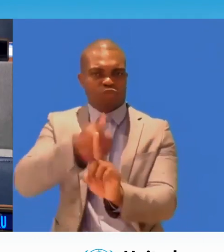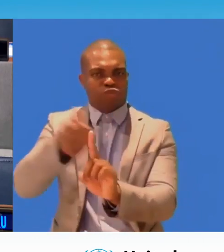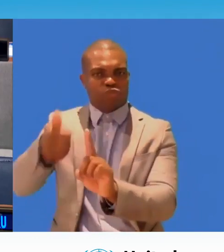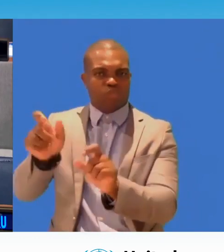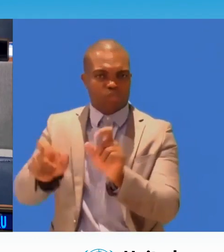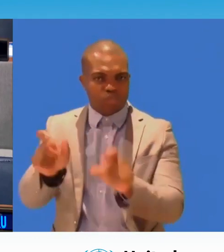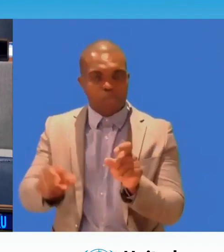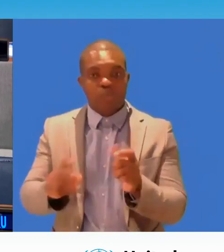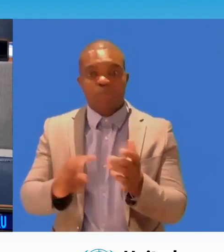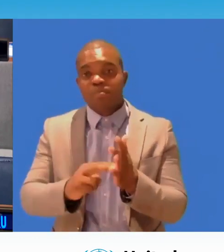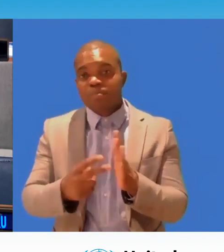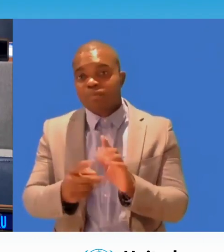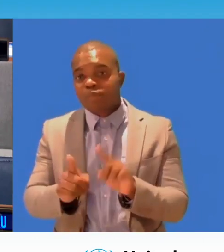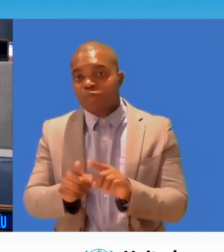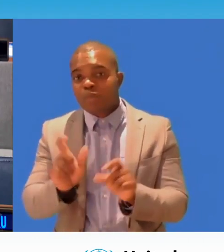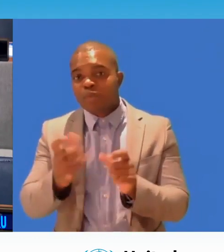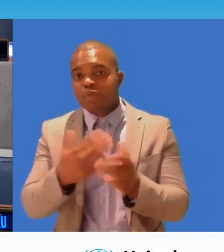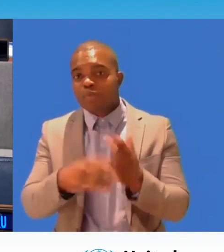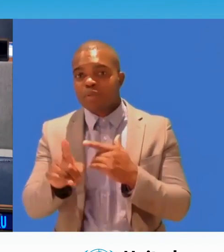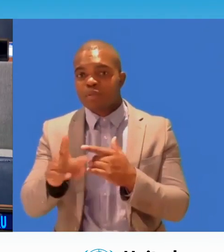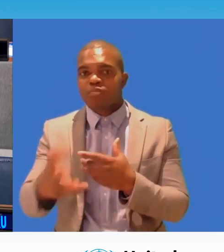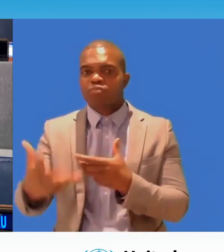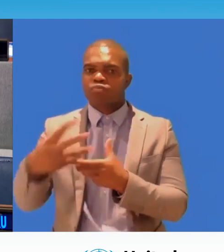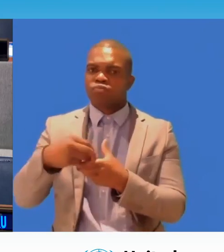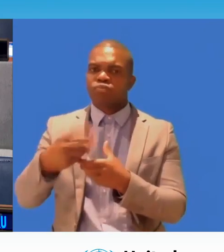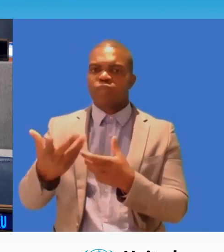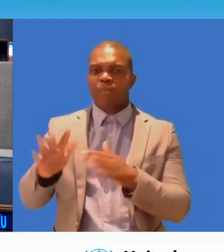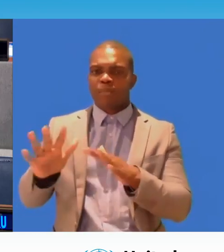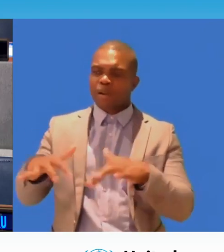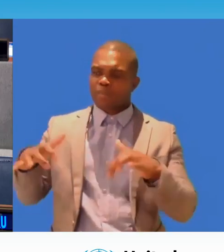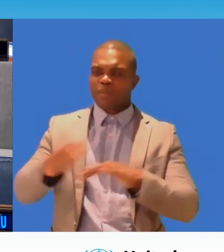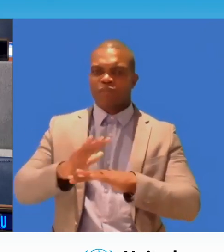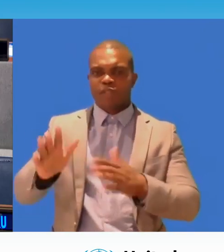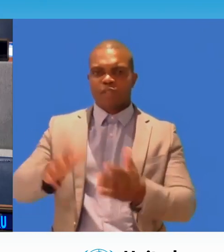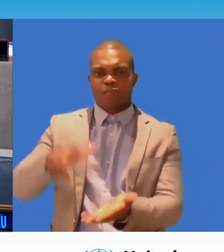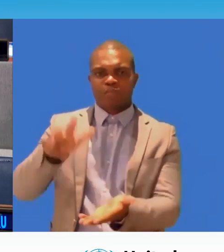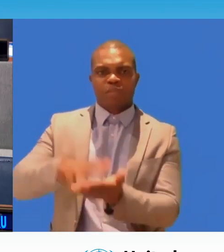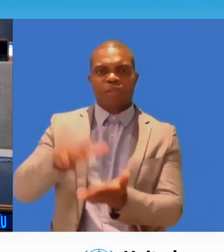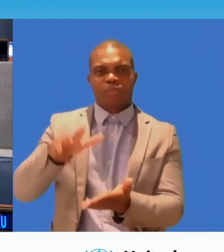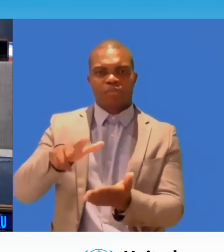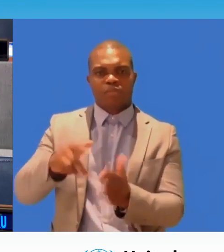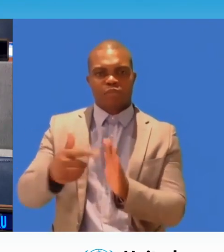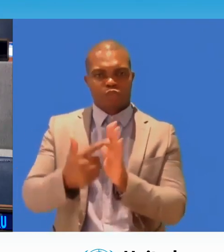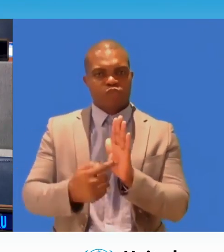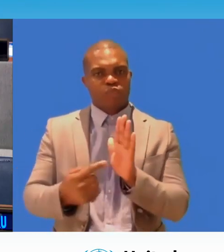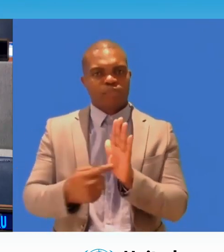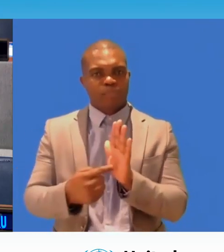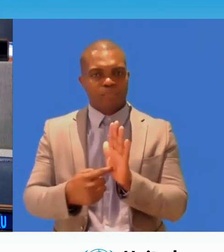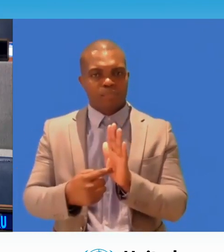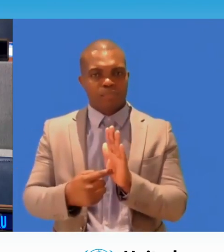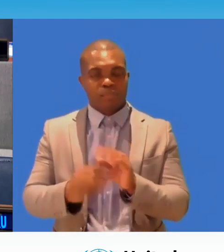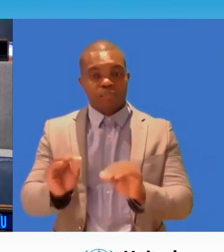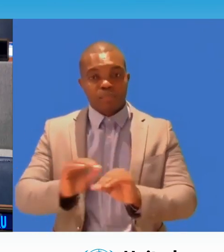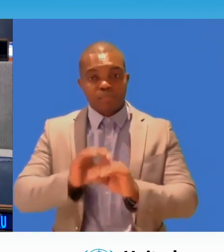in the civil services through reservation quota those measures are fundamental in ensuring their